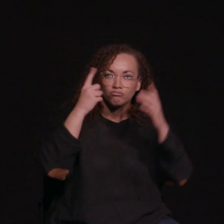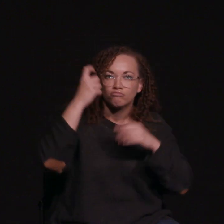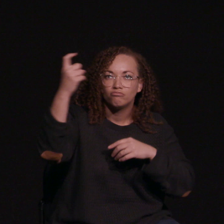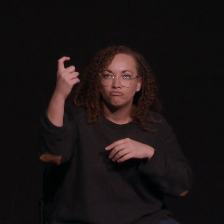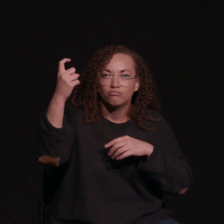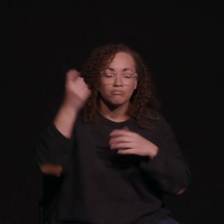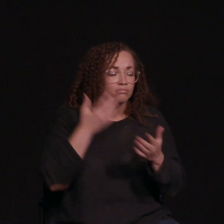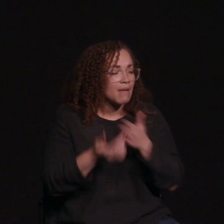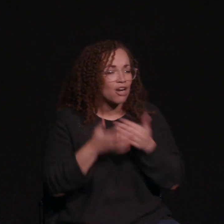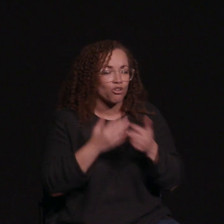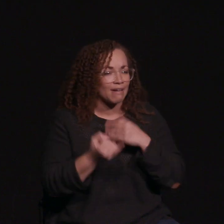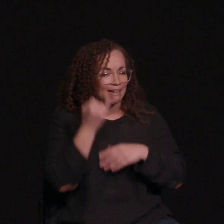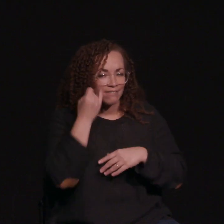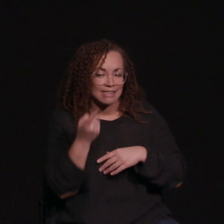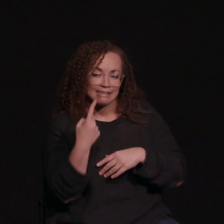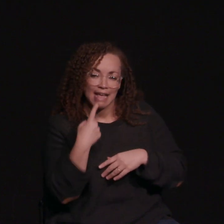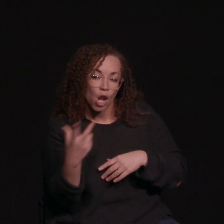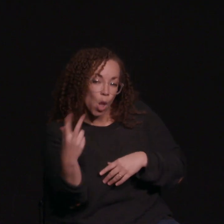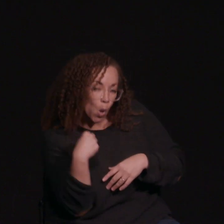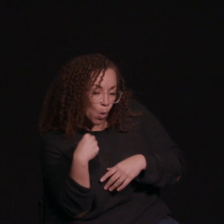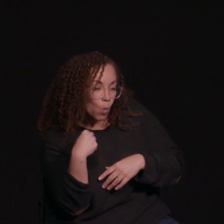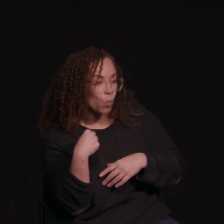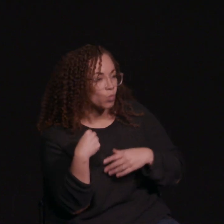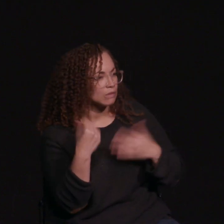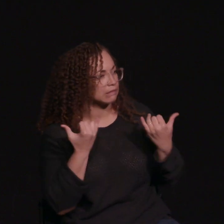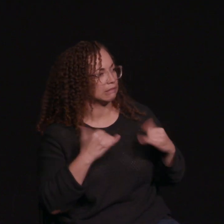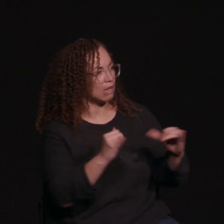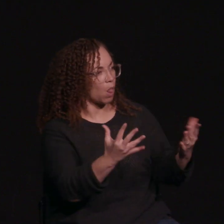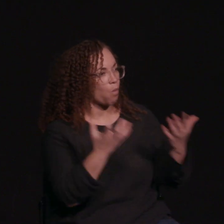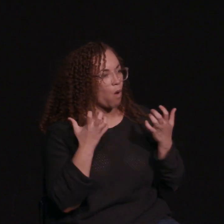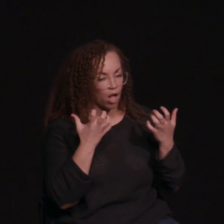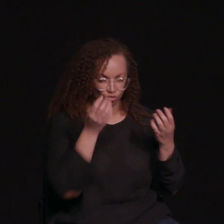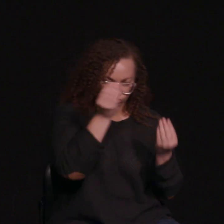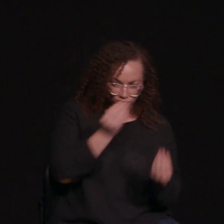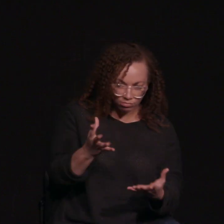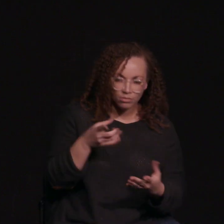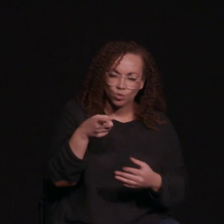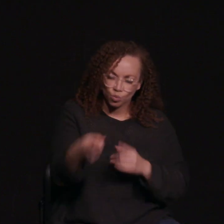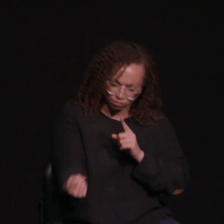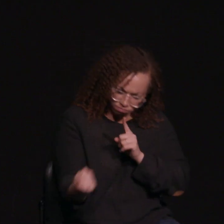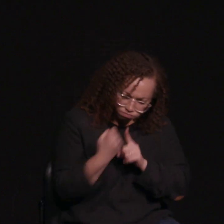we wanted him to know the impact he's had on our thinking.